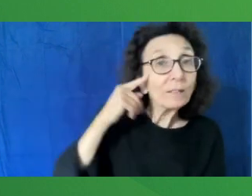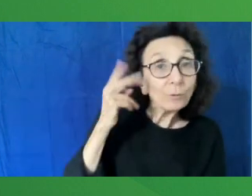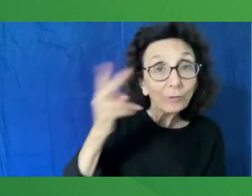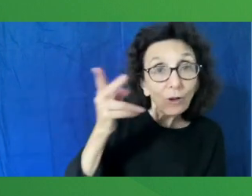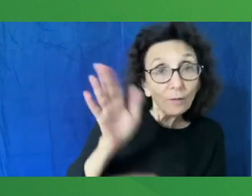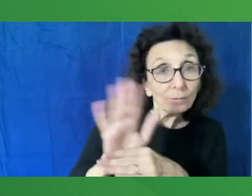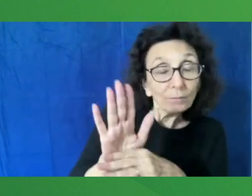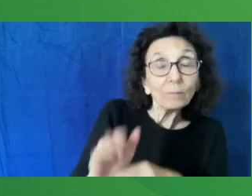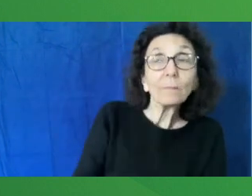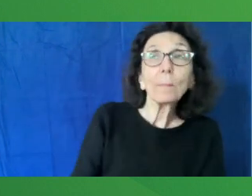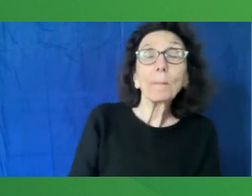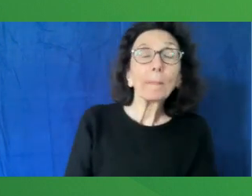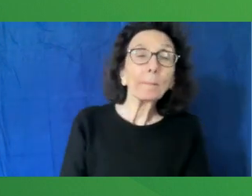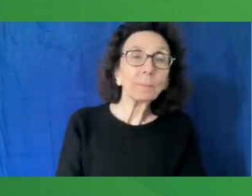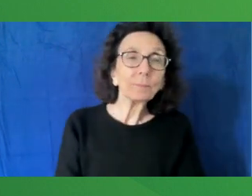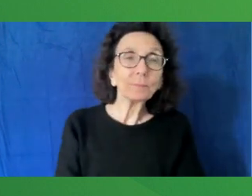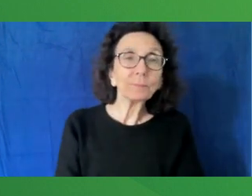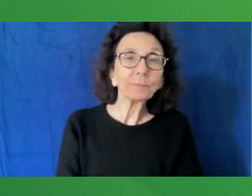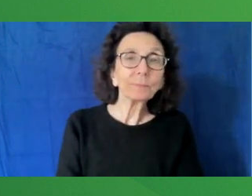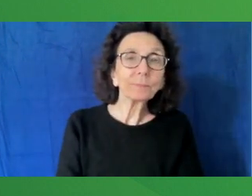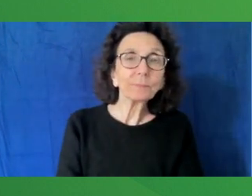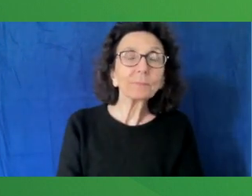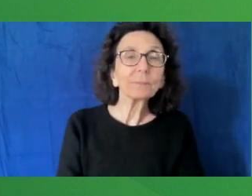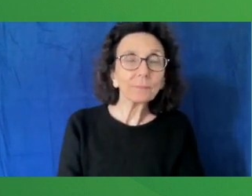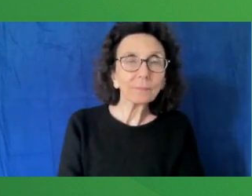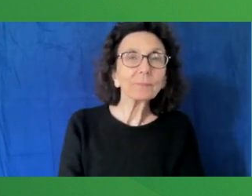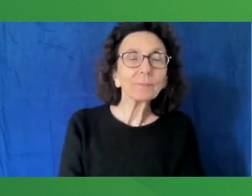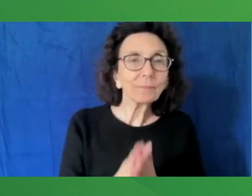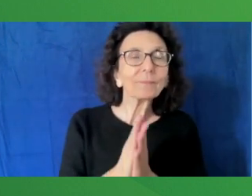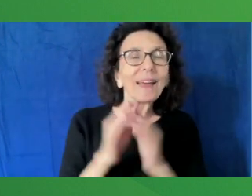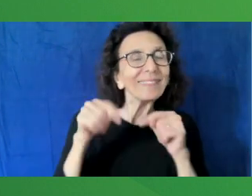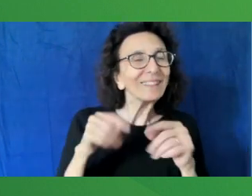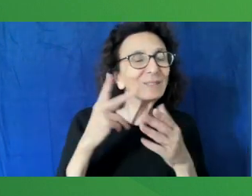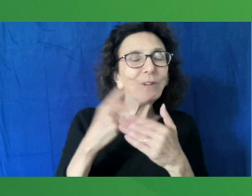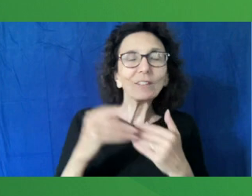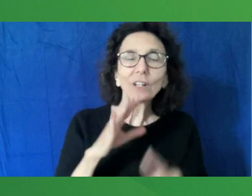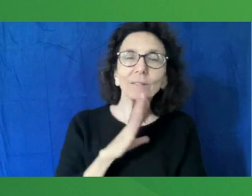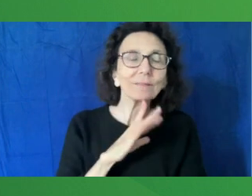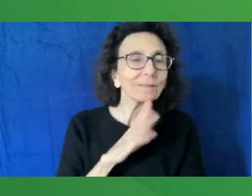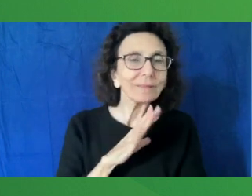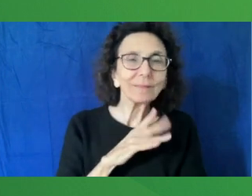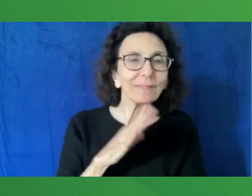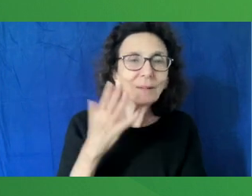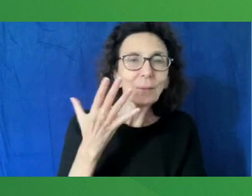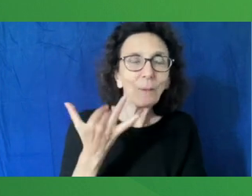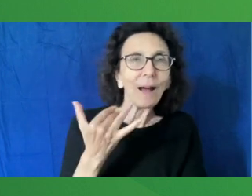So really great thing about this project is that it exposes students to a lot of potential